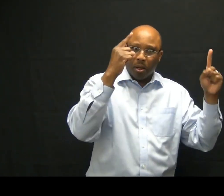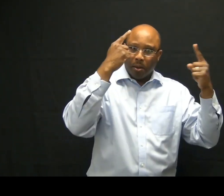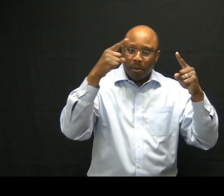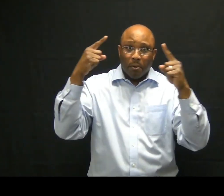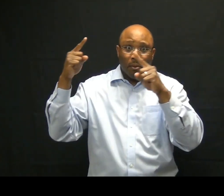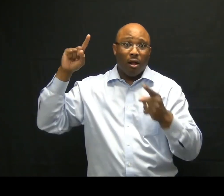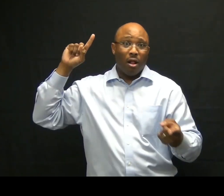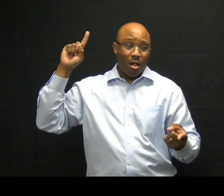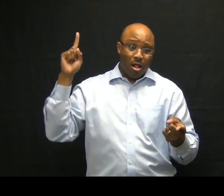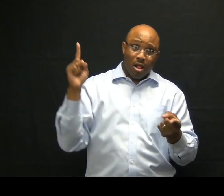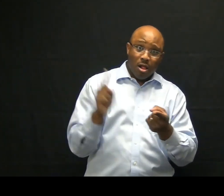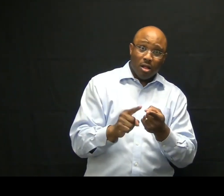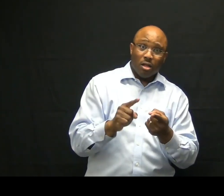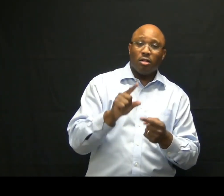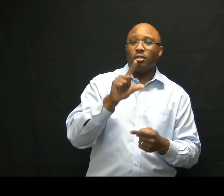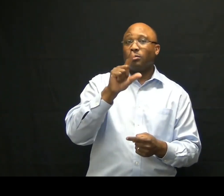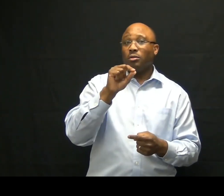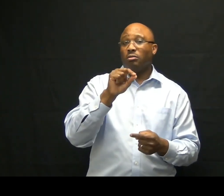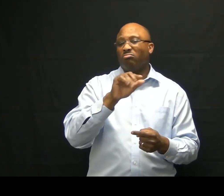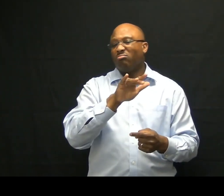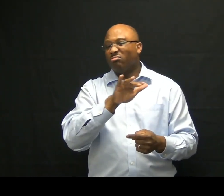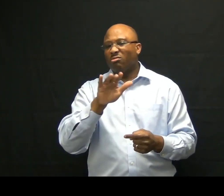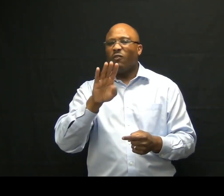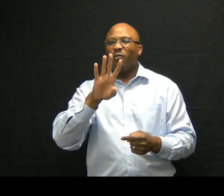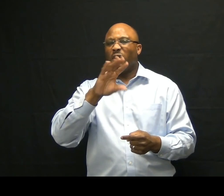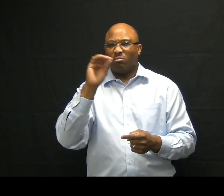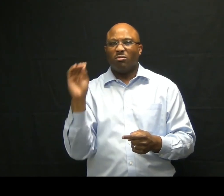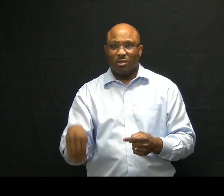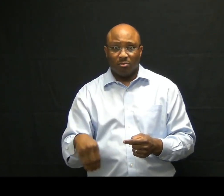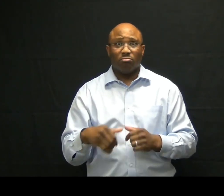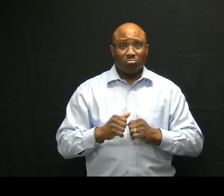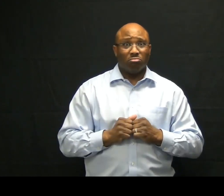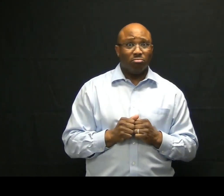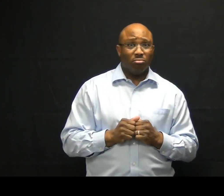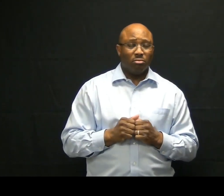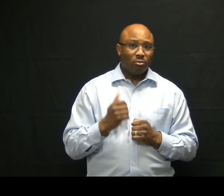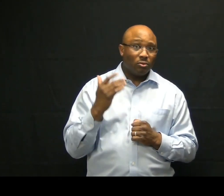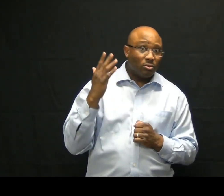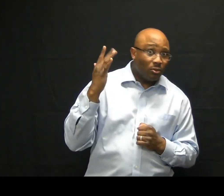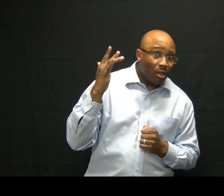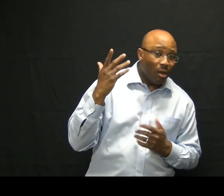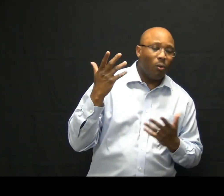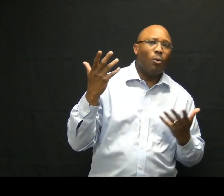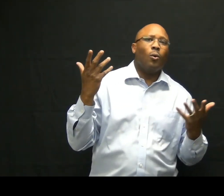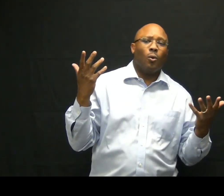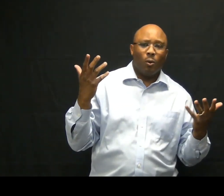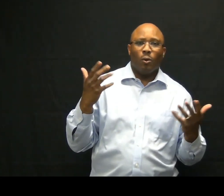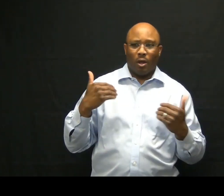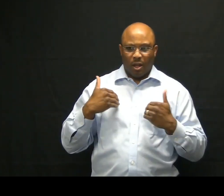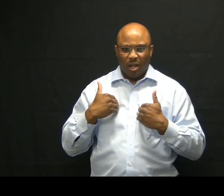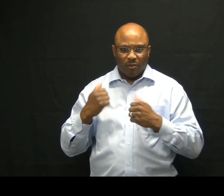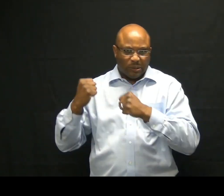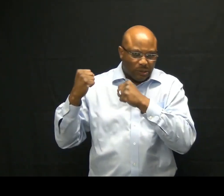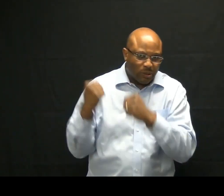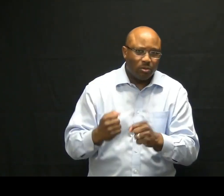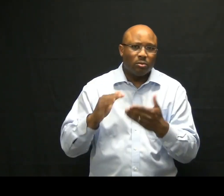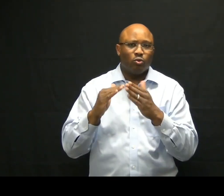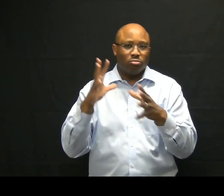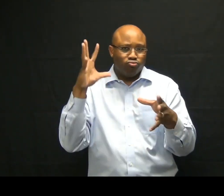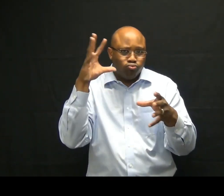have demonstrated effectiveness, showing a bullying decrease of 20-45%.